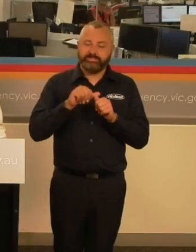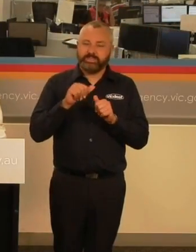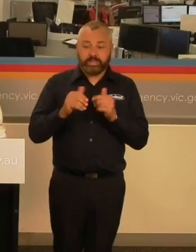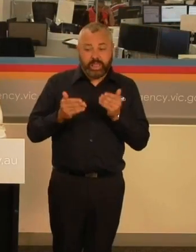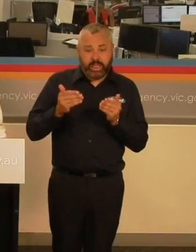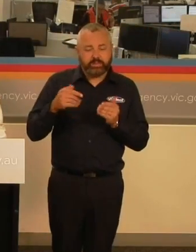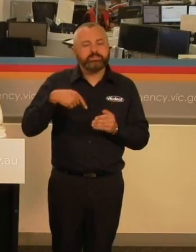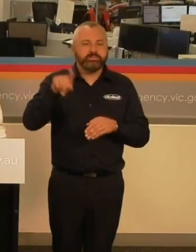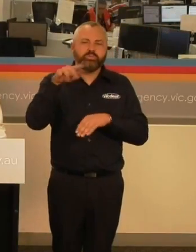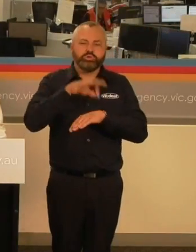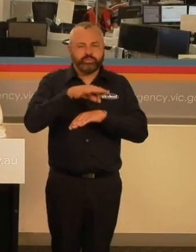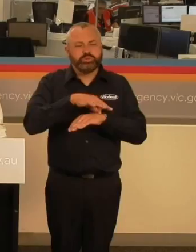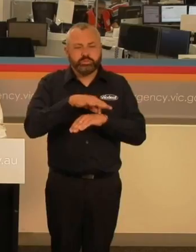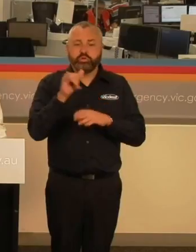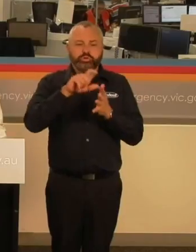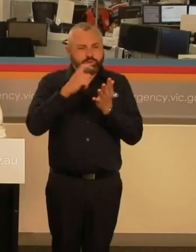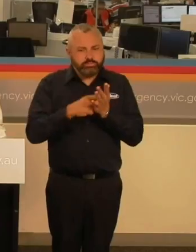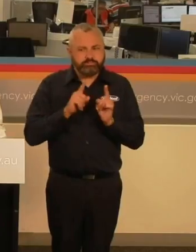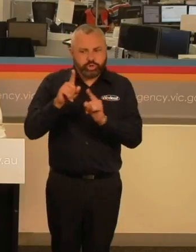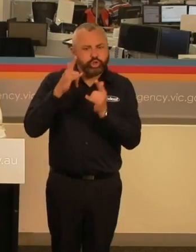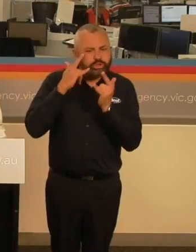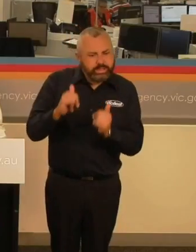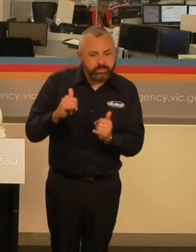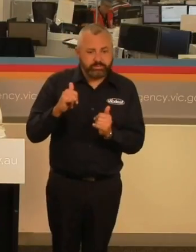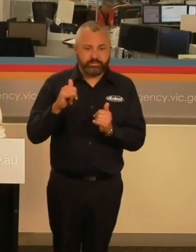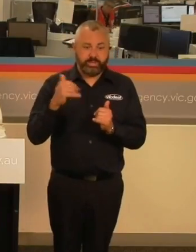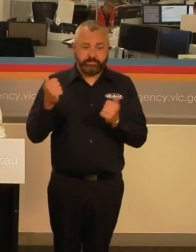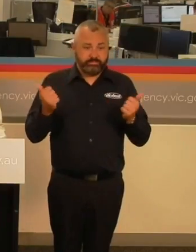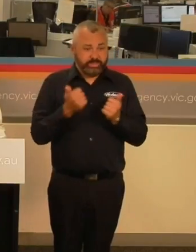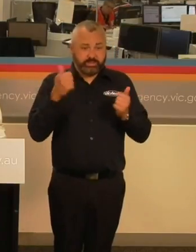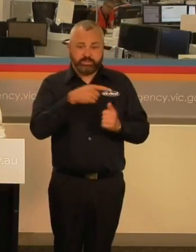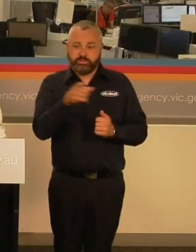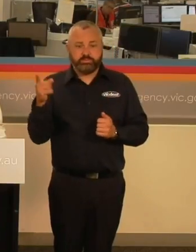out there to help you help somebody else with heat exhaustion